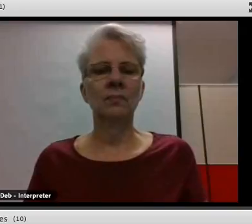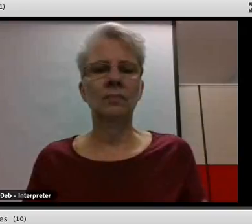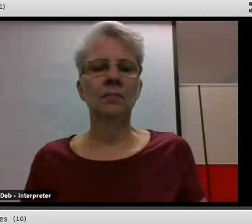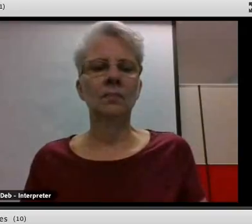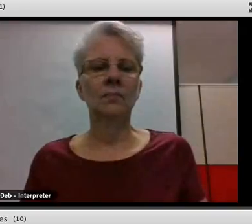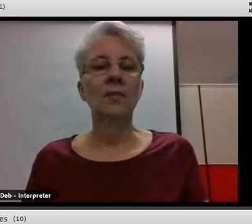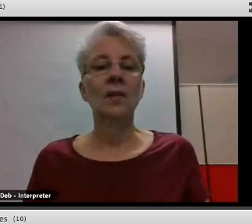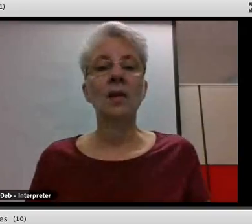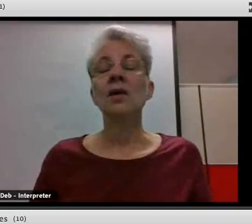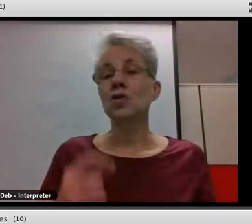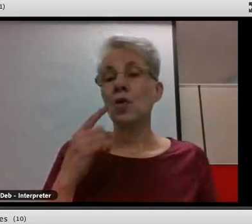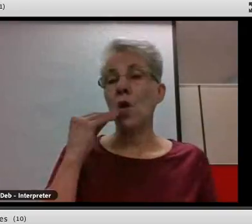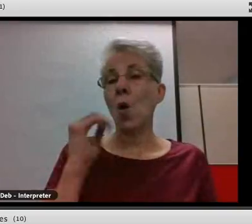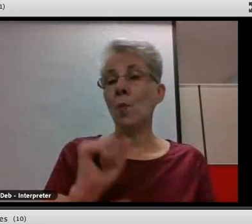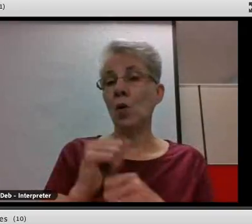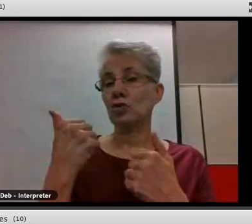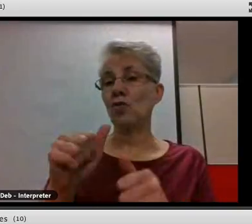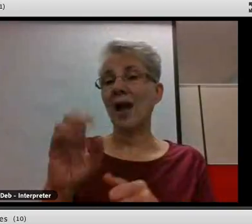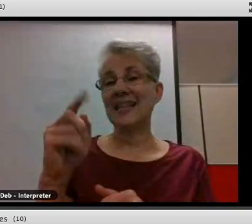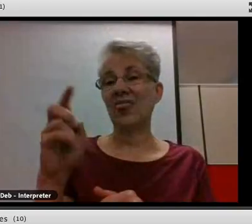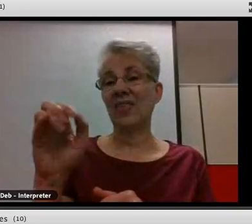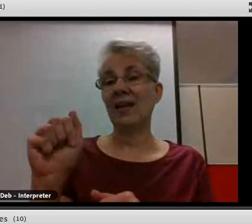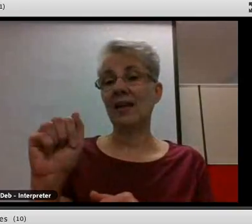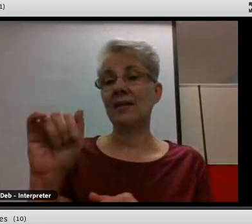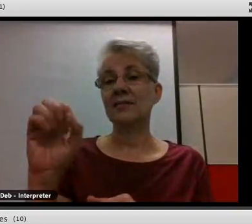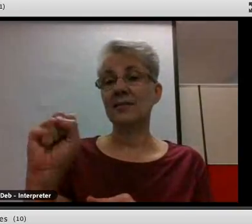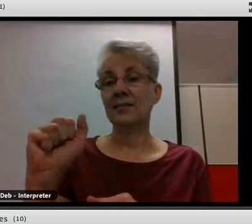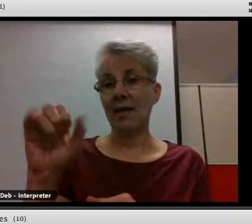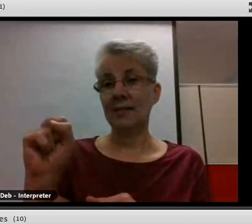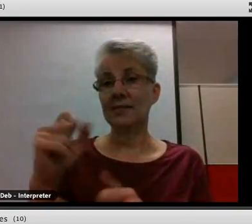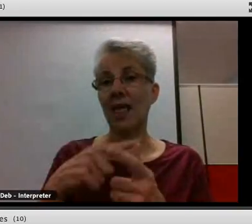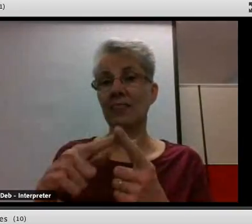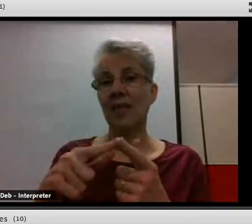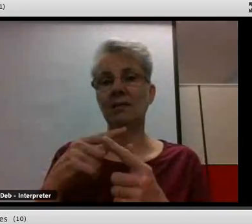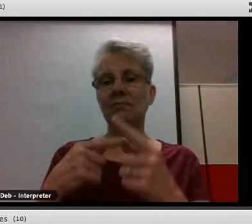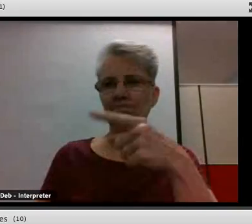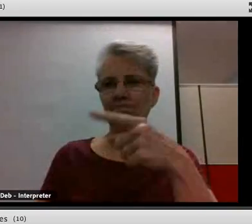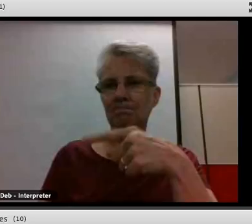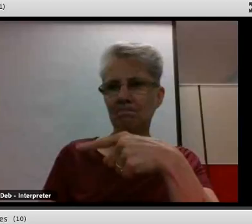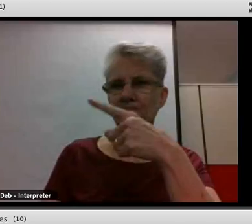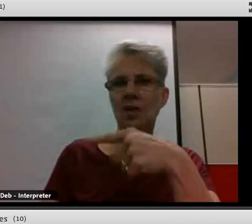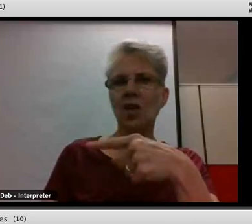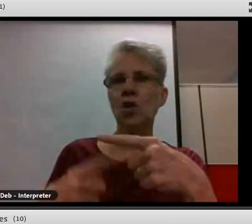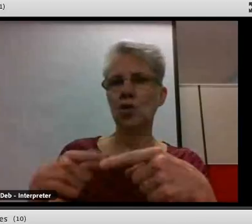or your electronic resources. So I'll show you those in a second,